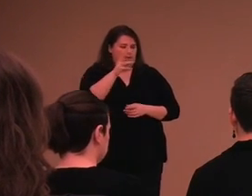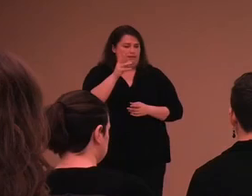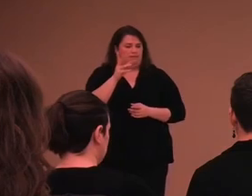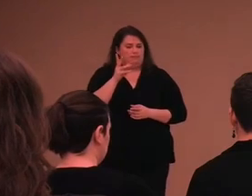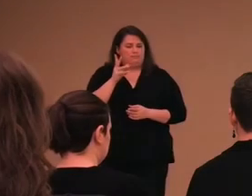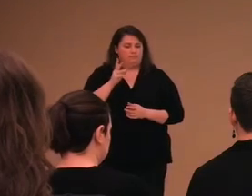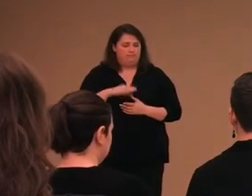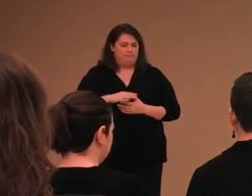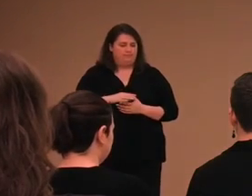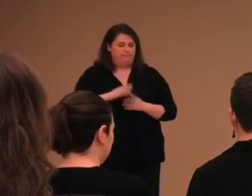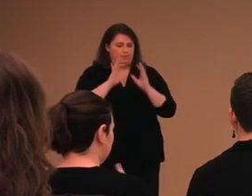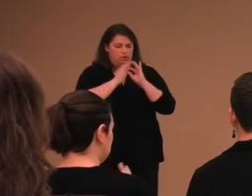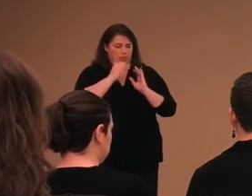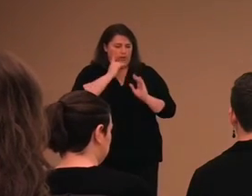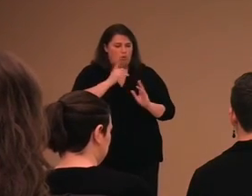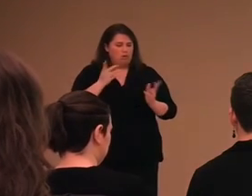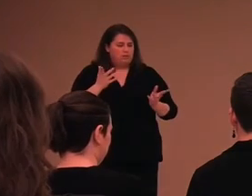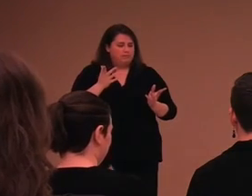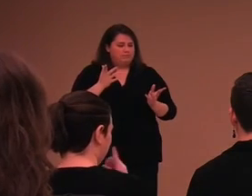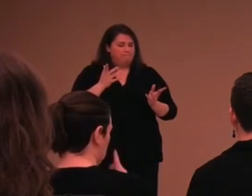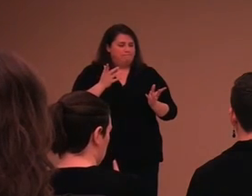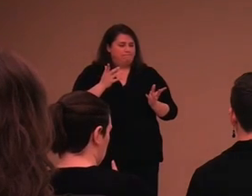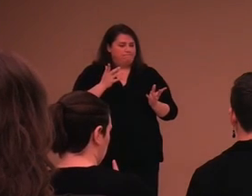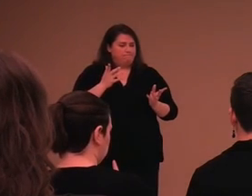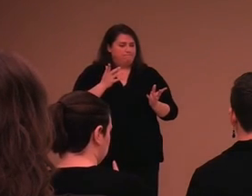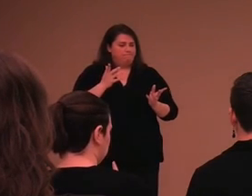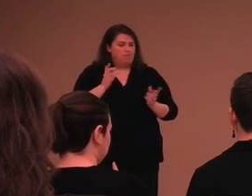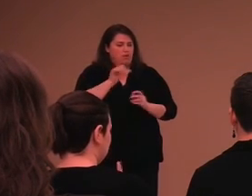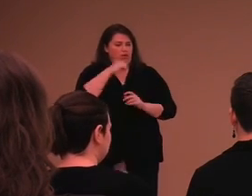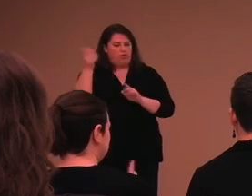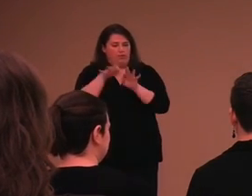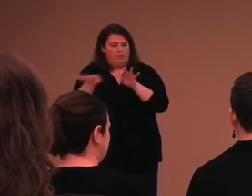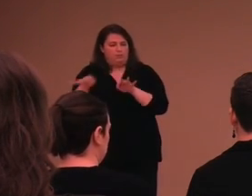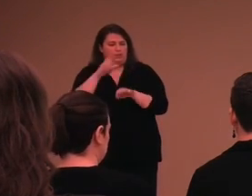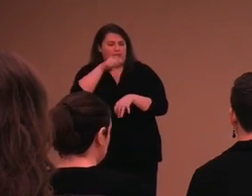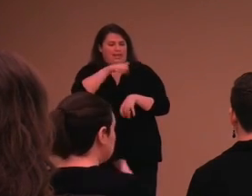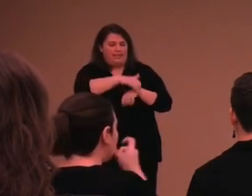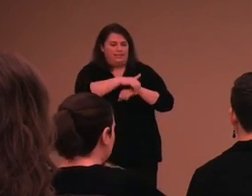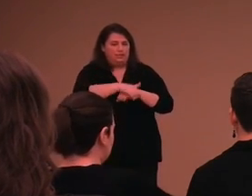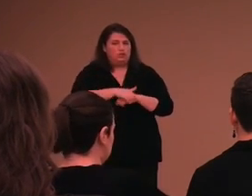Like interpretation or these products for other languages that aren't English, and how they handle that